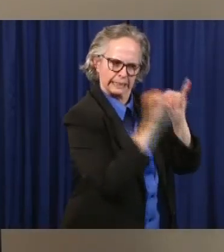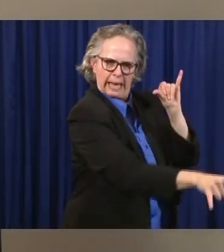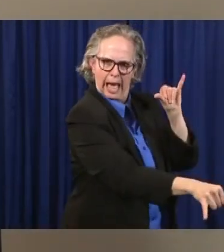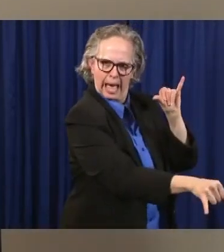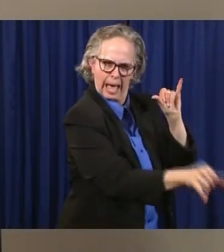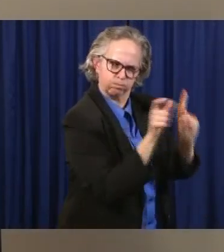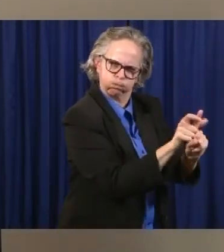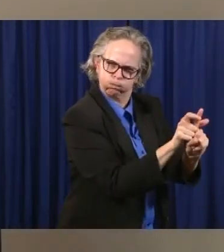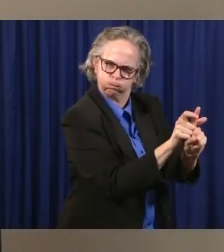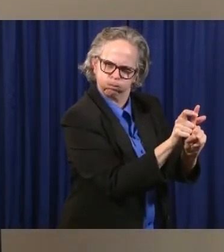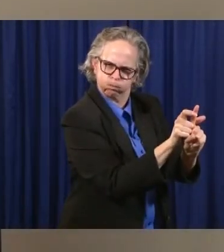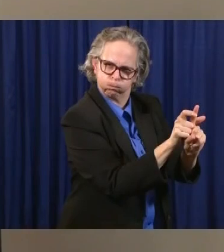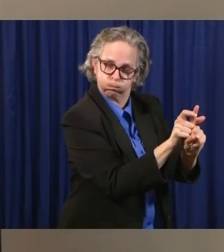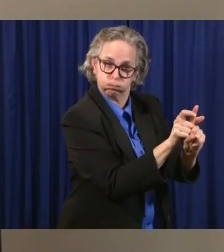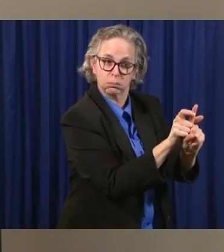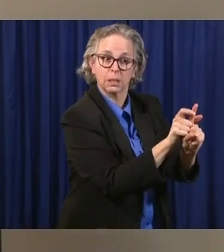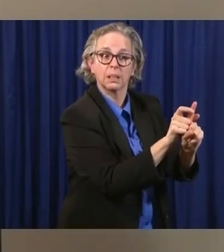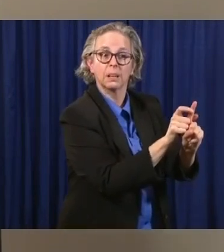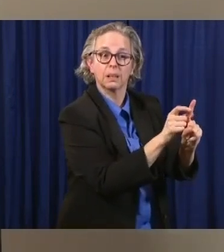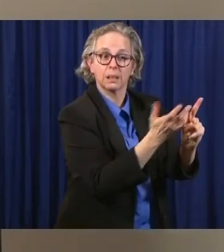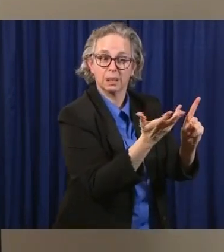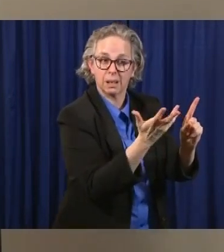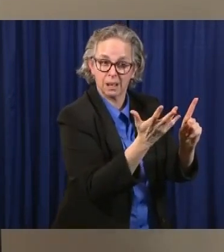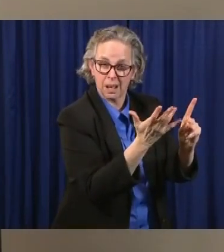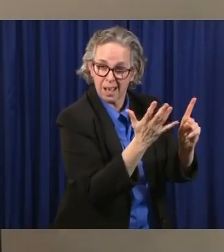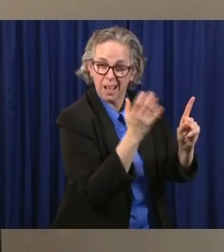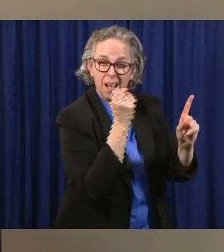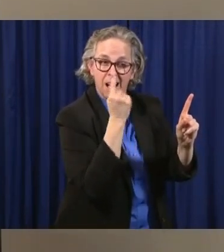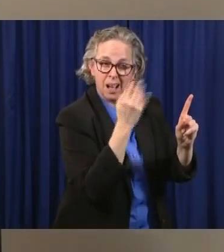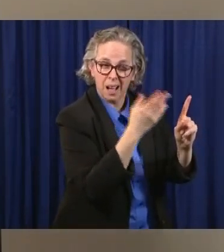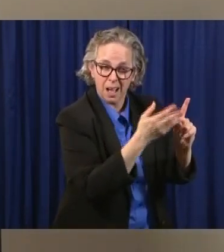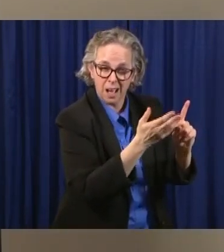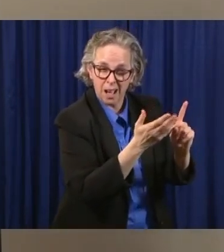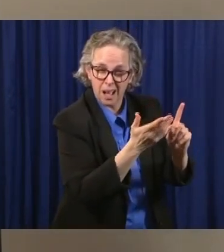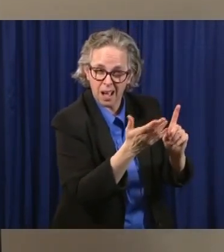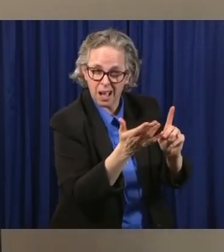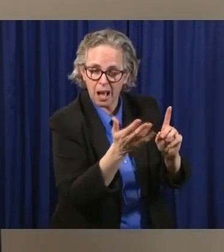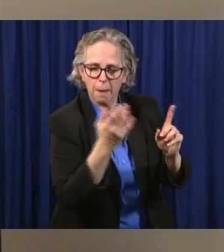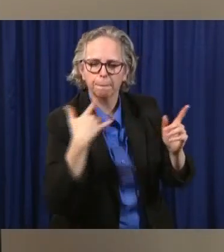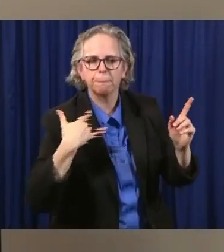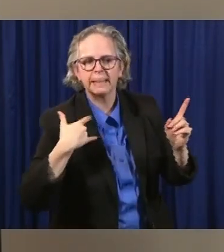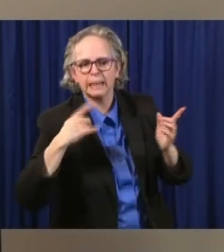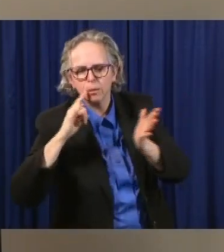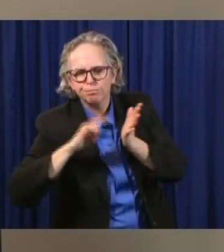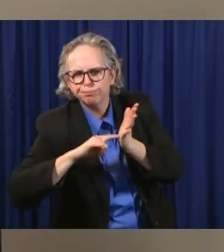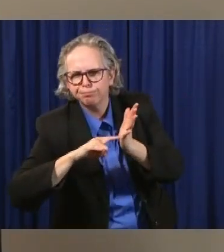STAY AT HOME 14 DAYS. BUT MORE IMPORTANTLY, THE OLD BOOT STRAPS EPIDEMIOLOGY IS